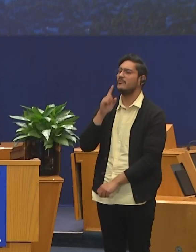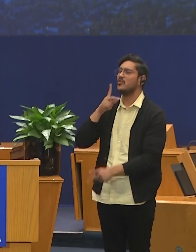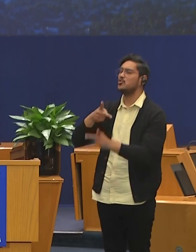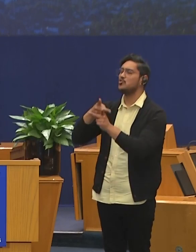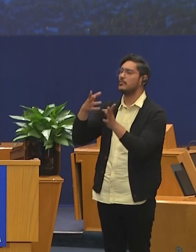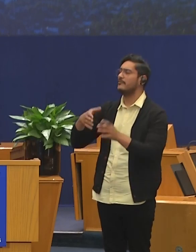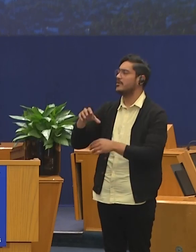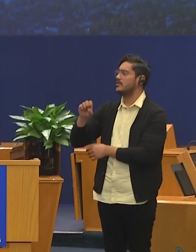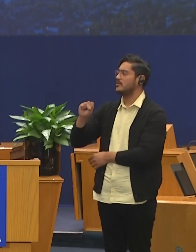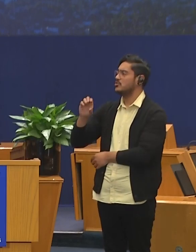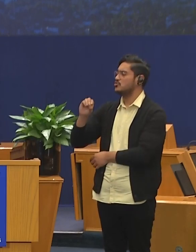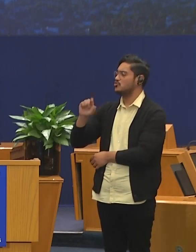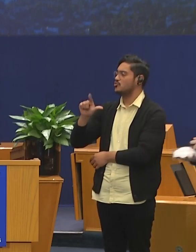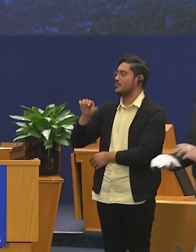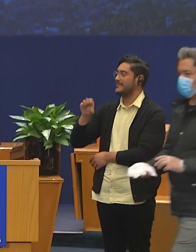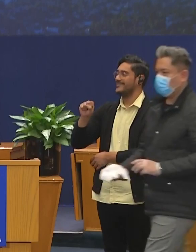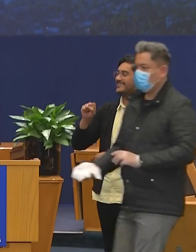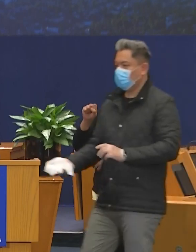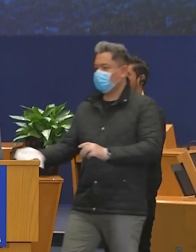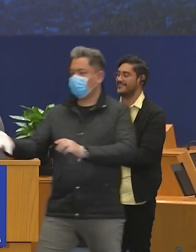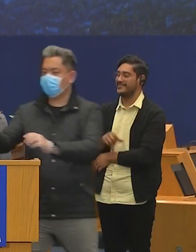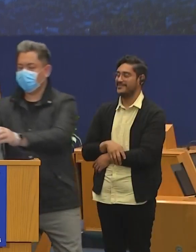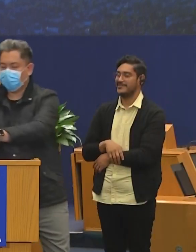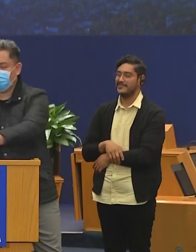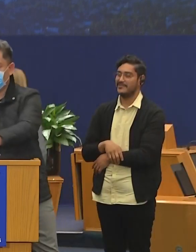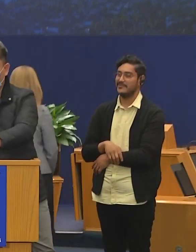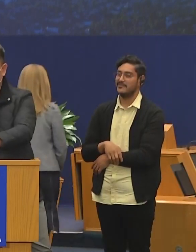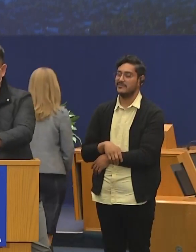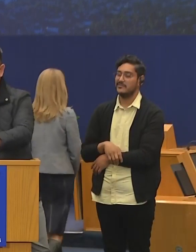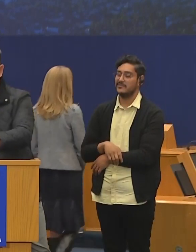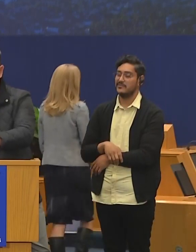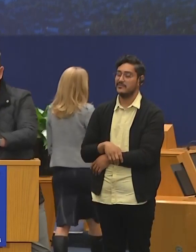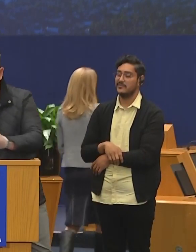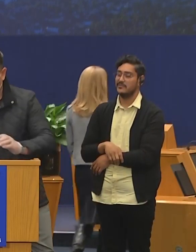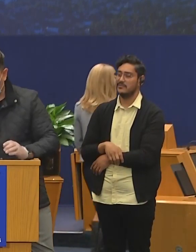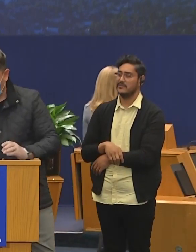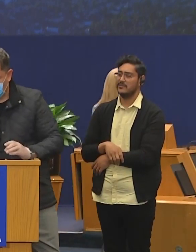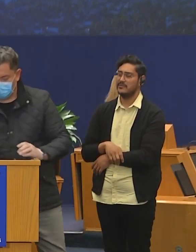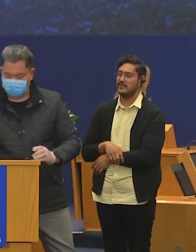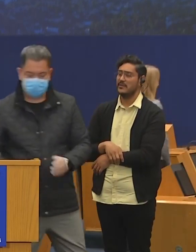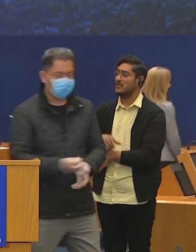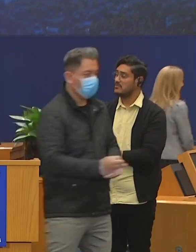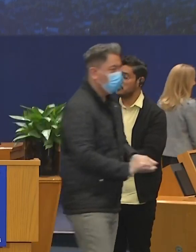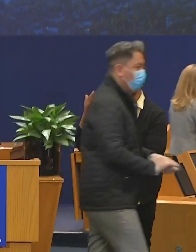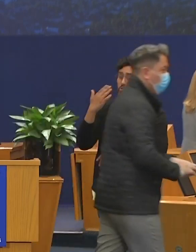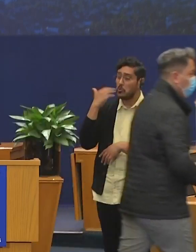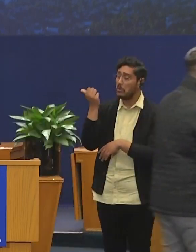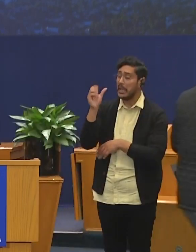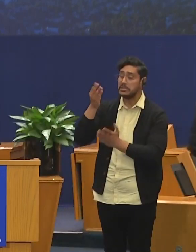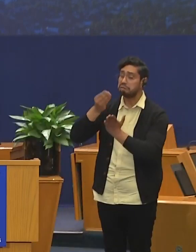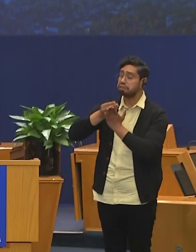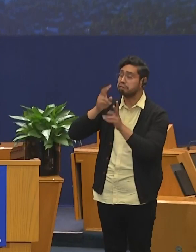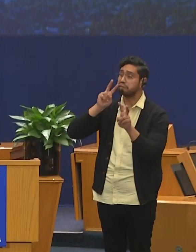YES. A QUESTION FIRST FOR SUPERVISOR SOLIS.